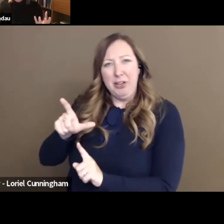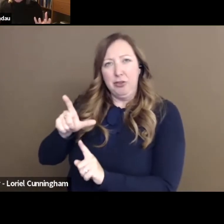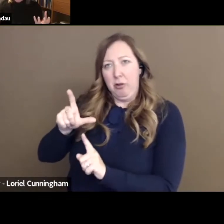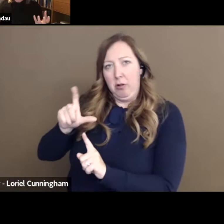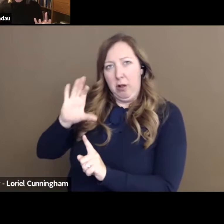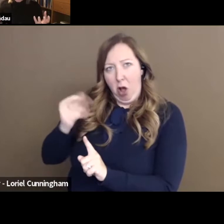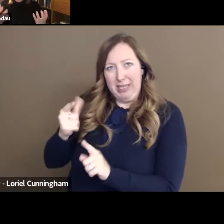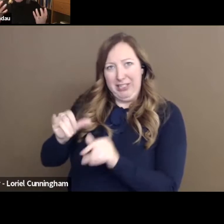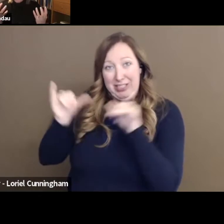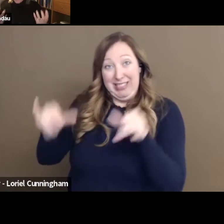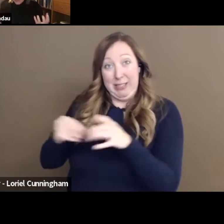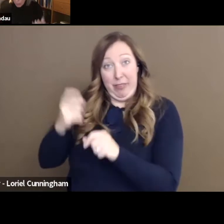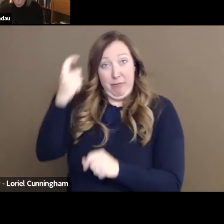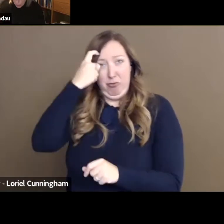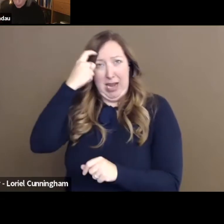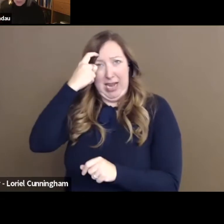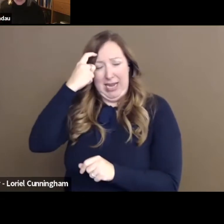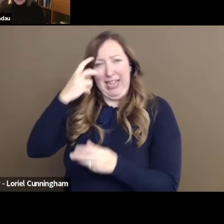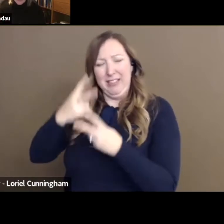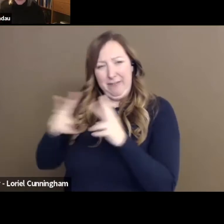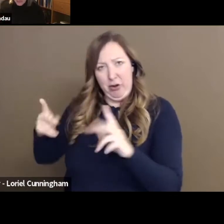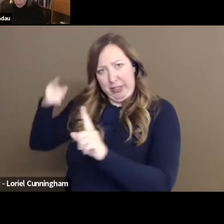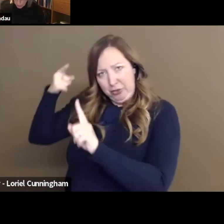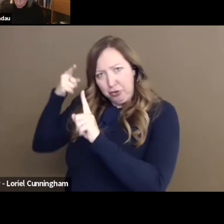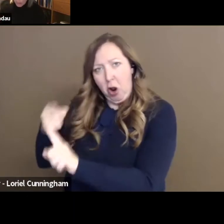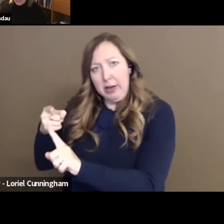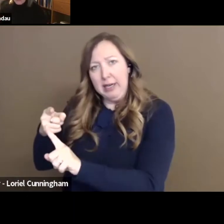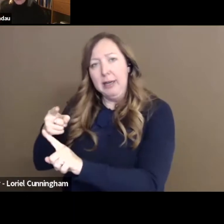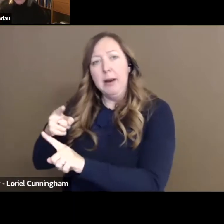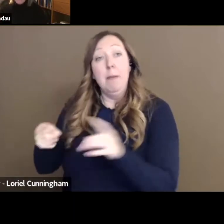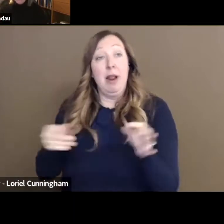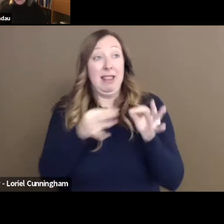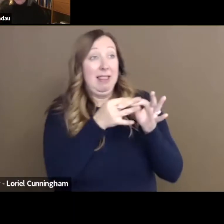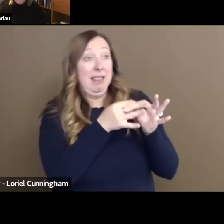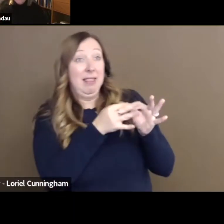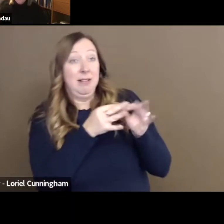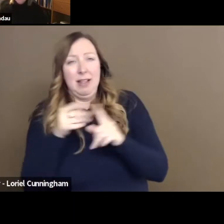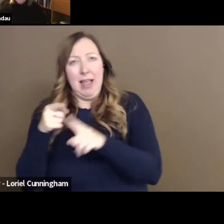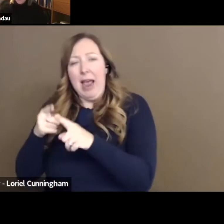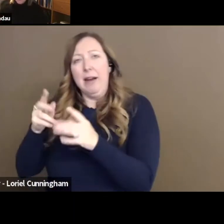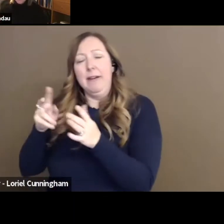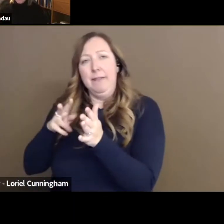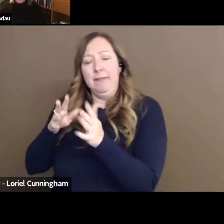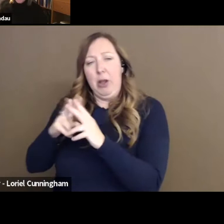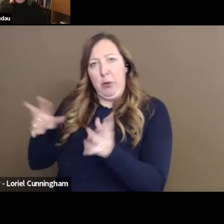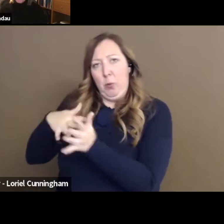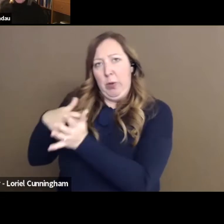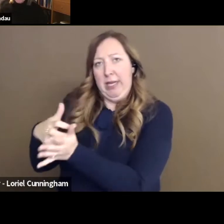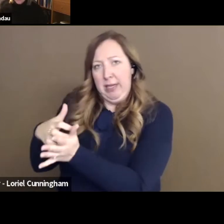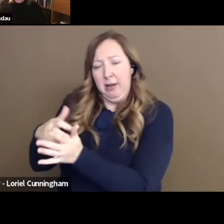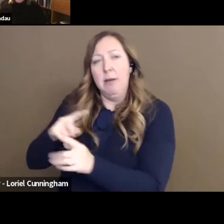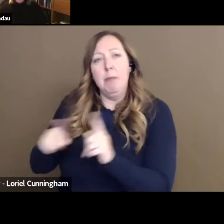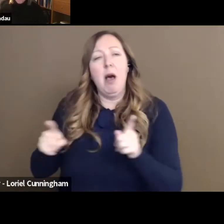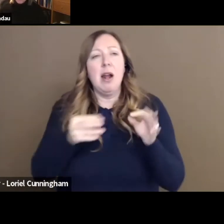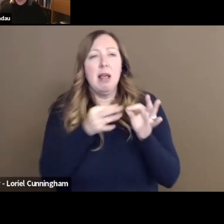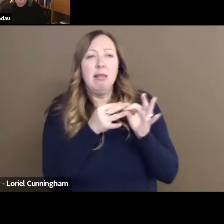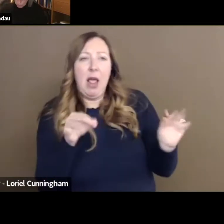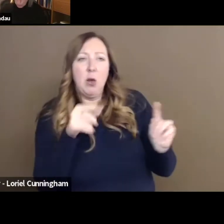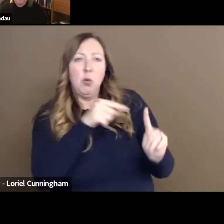uh deficient whereas language is completely spared and this would indicate to her at the time that they